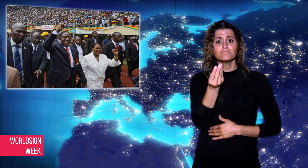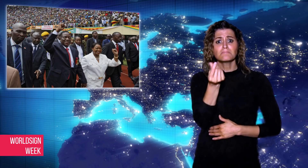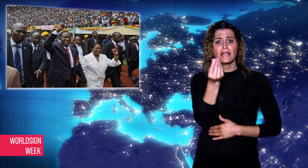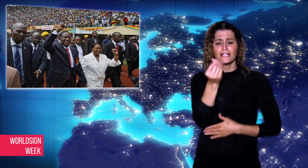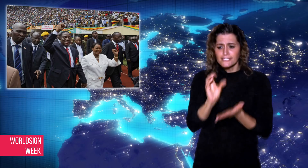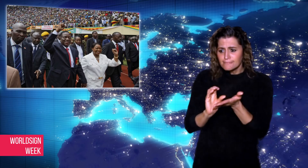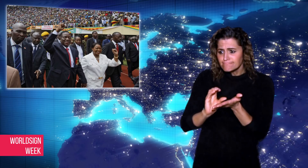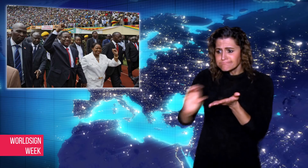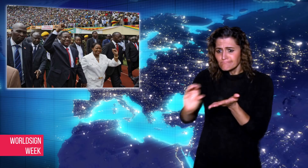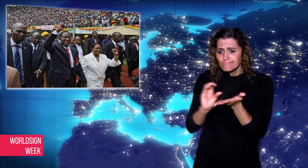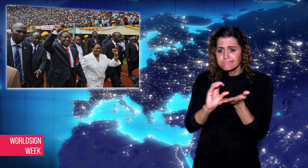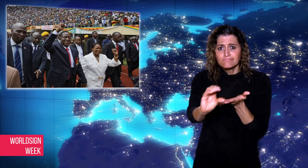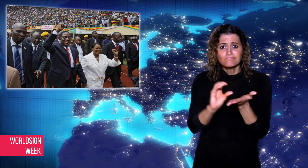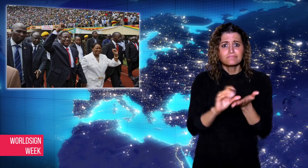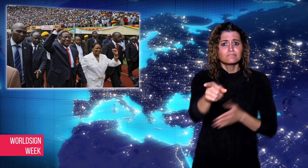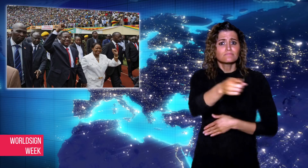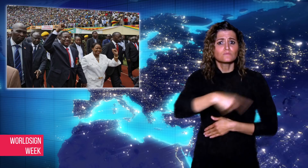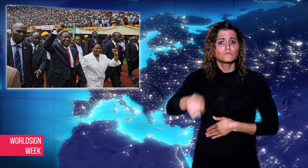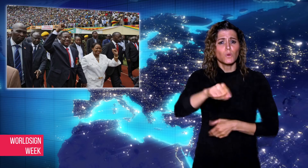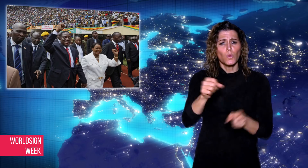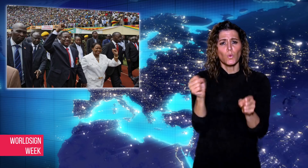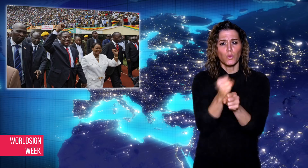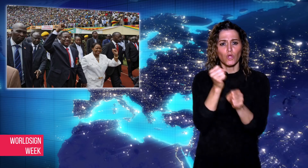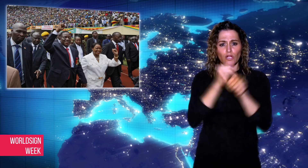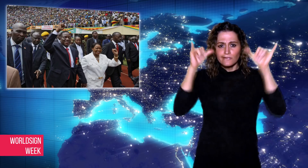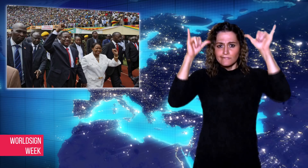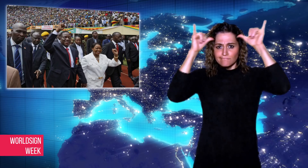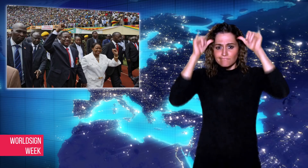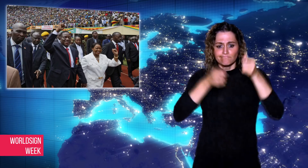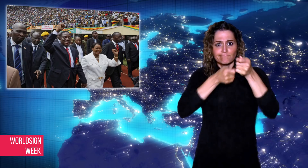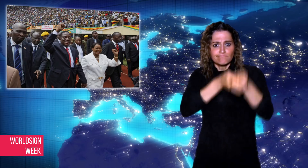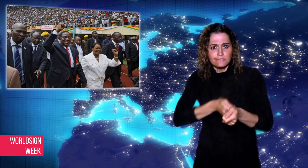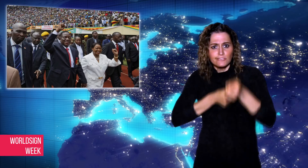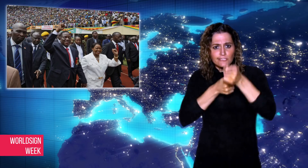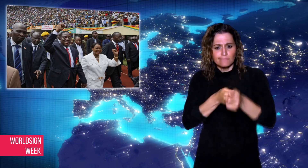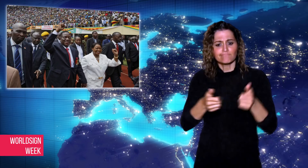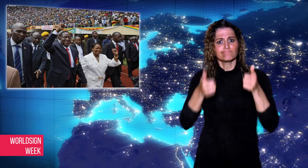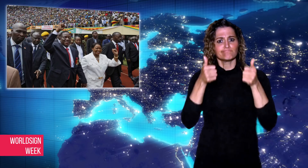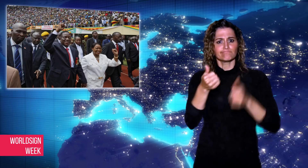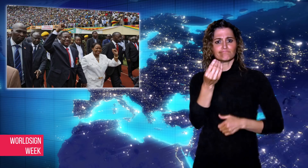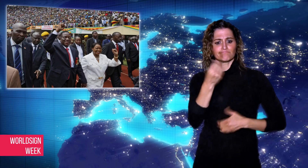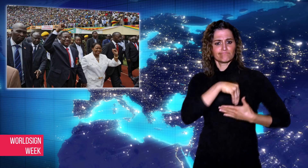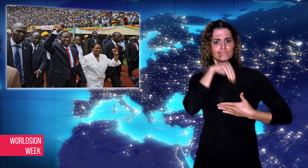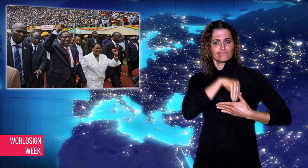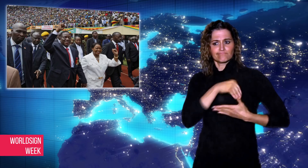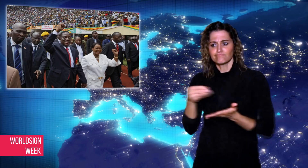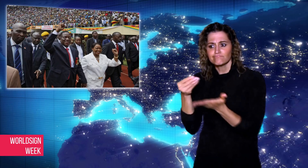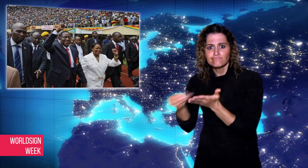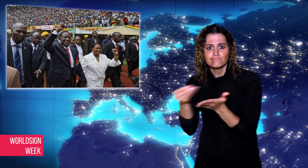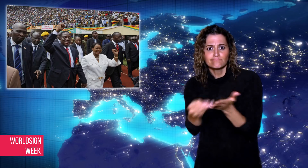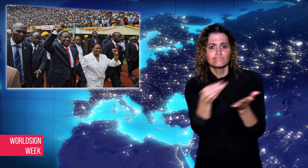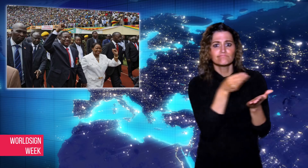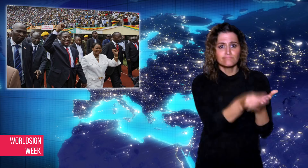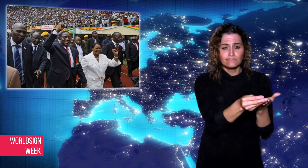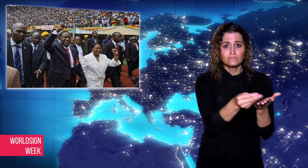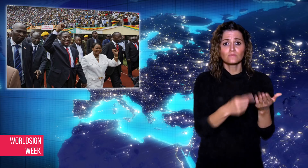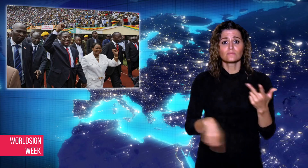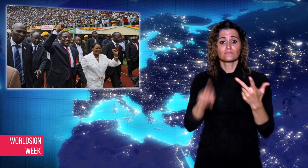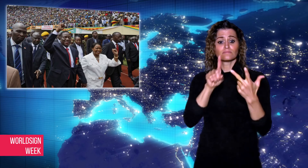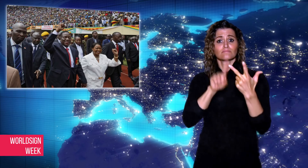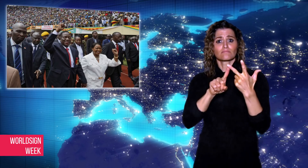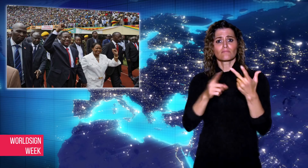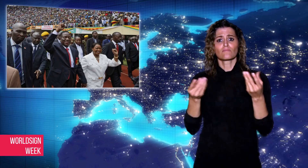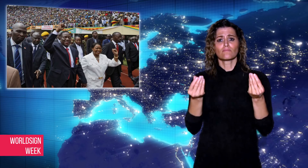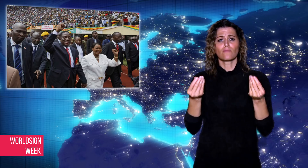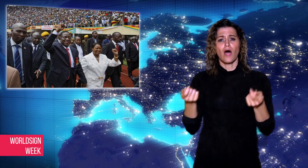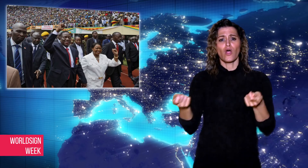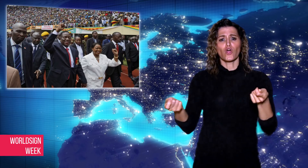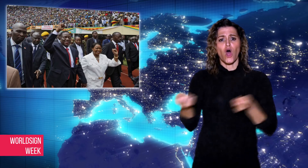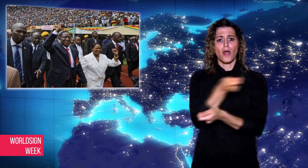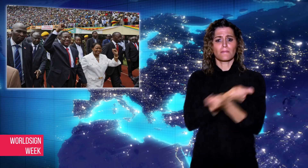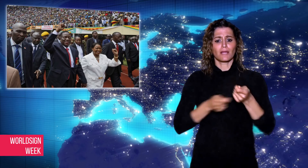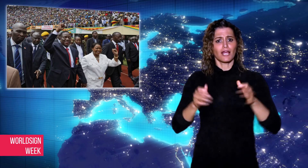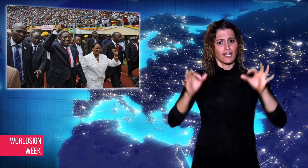said, alluding to 37 years of